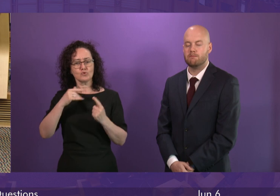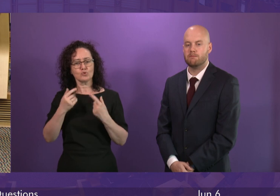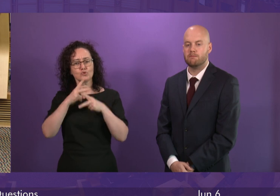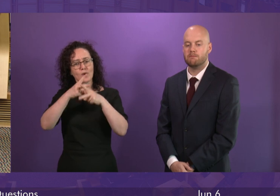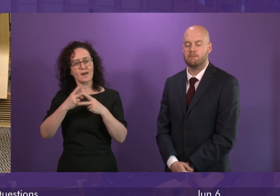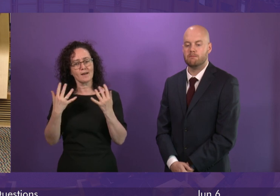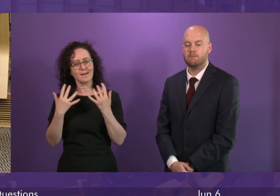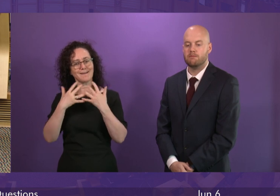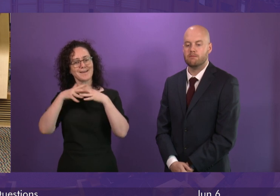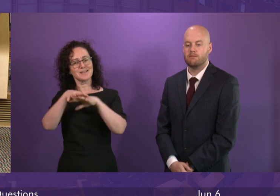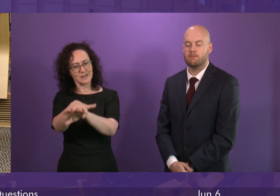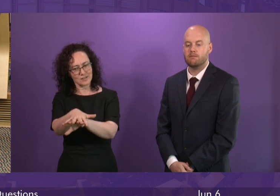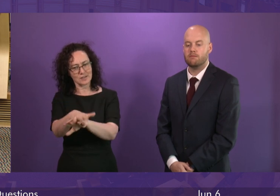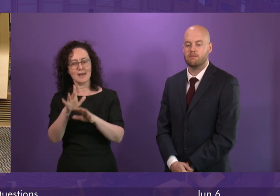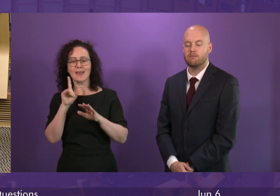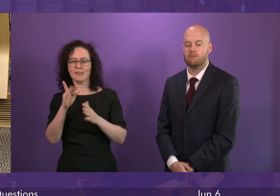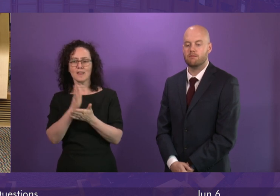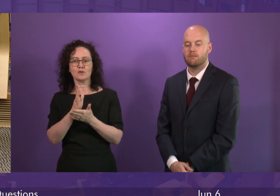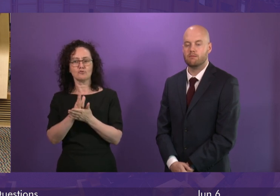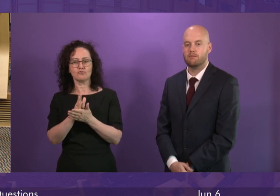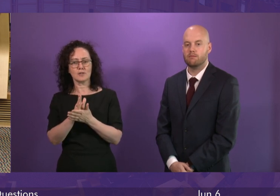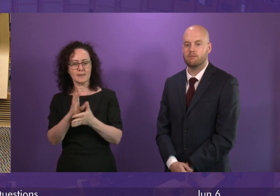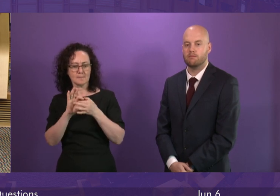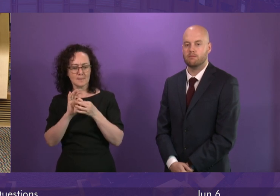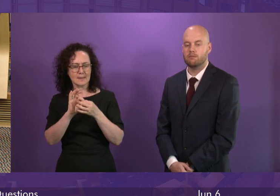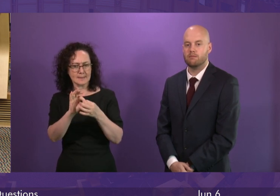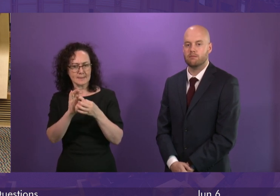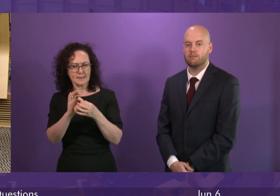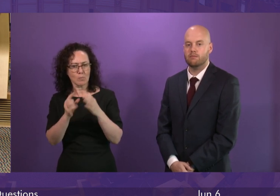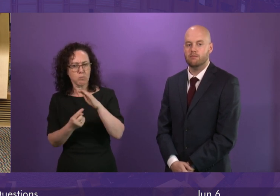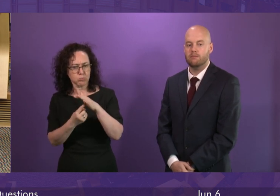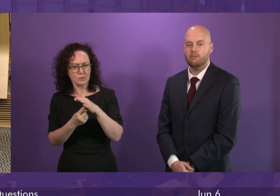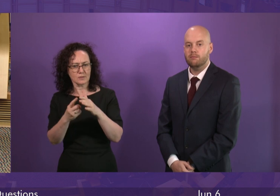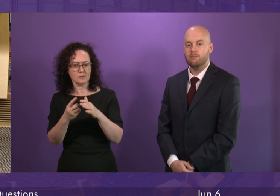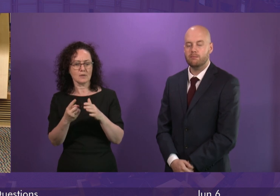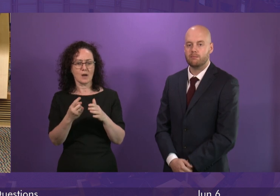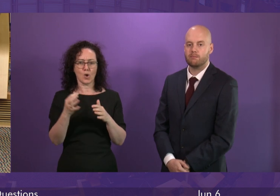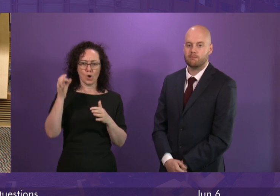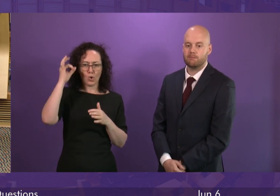health service and local authorities to serve communities. It is important that open discussions